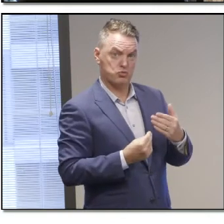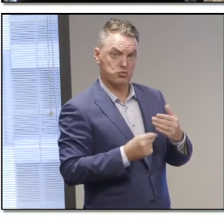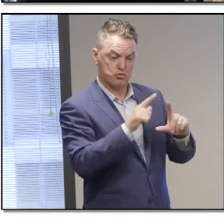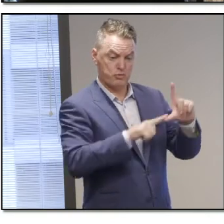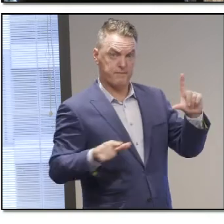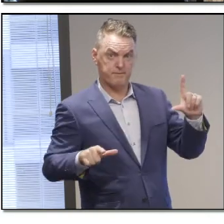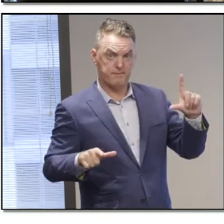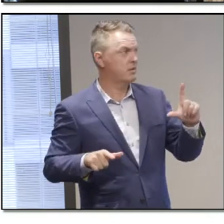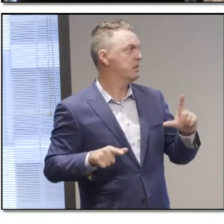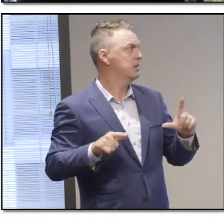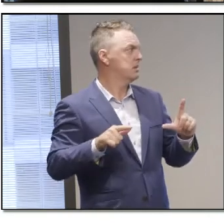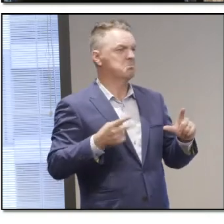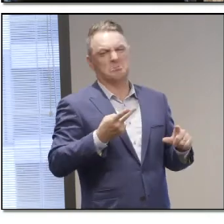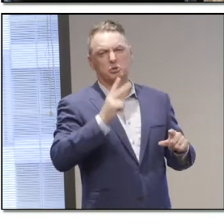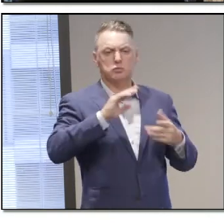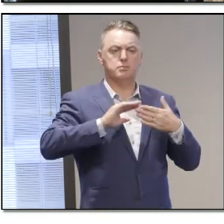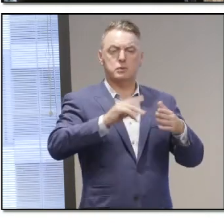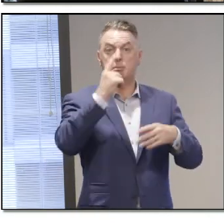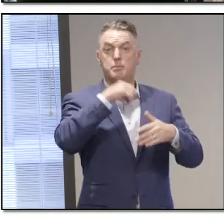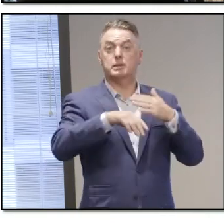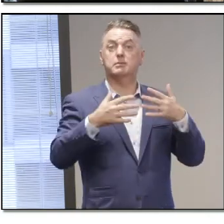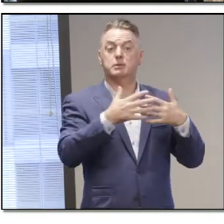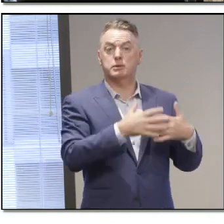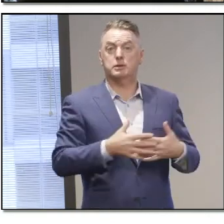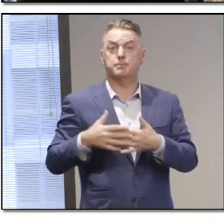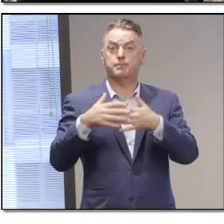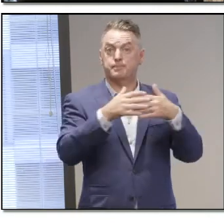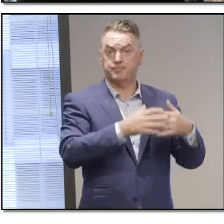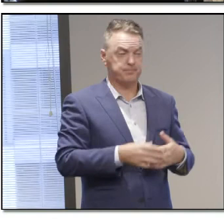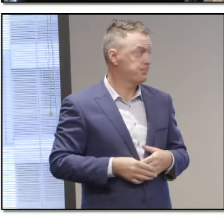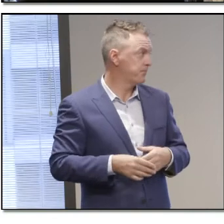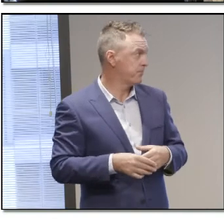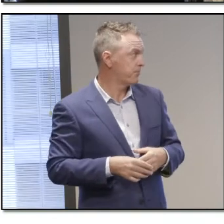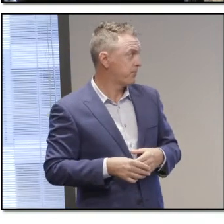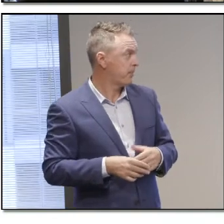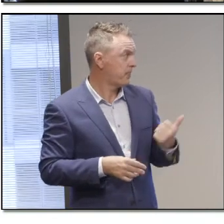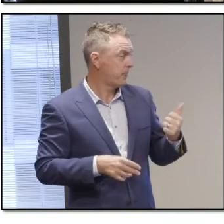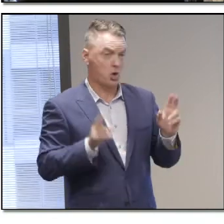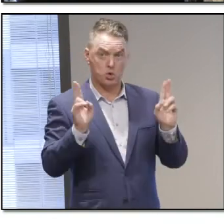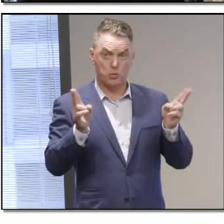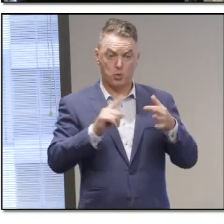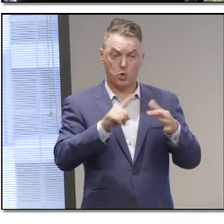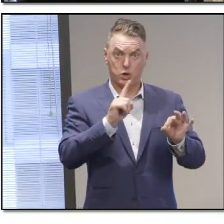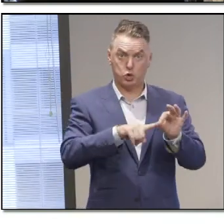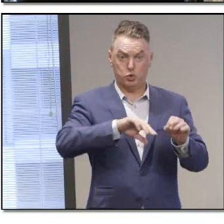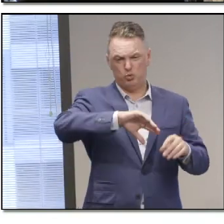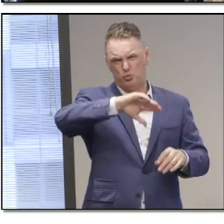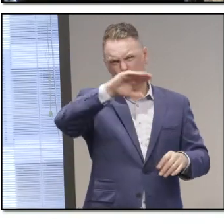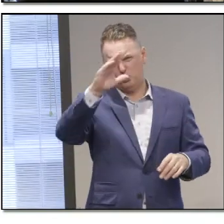some years ago, about 200 million people. A shift, so this is normal IQ curve, bell-shaped curve